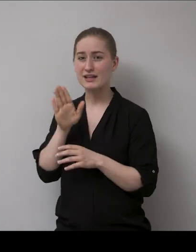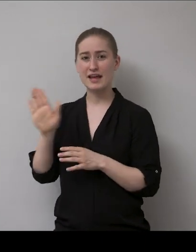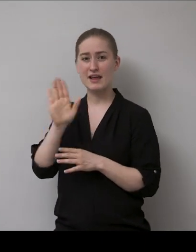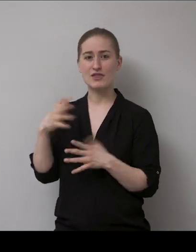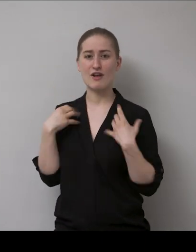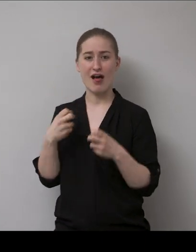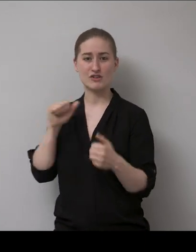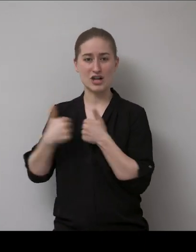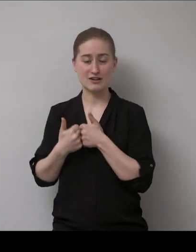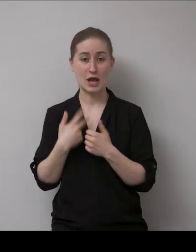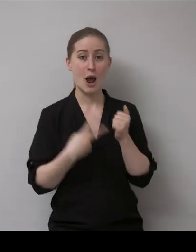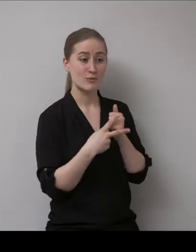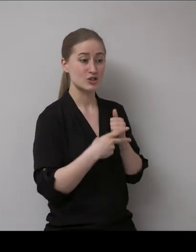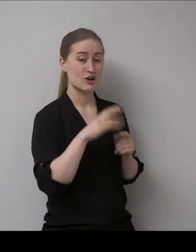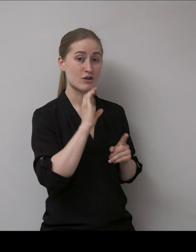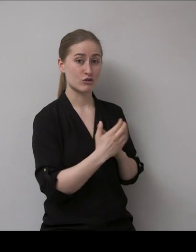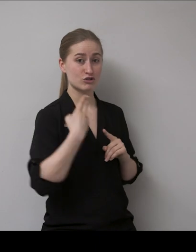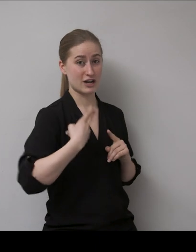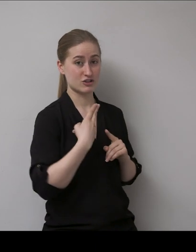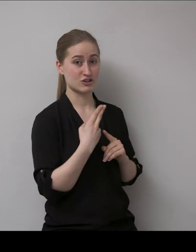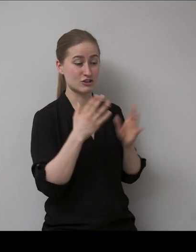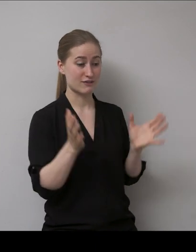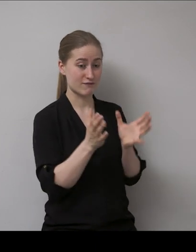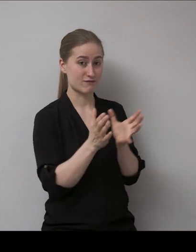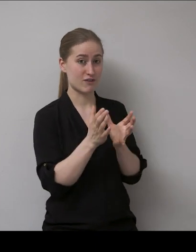I plan to preserve cultural heritage, foster collection stewardship,